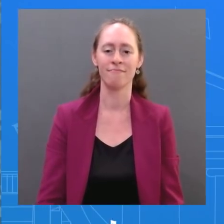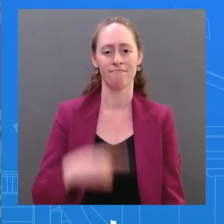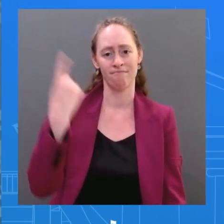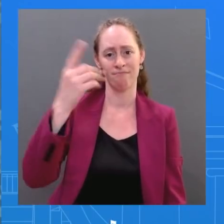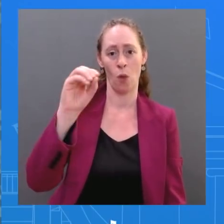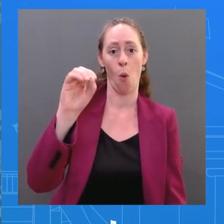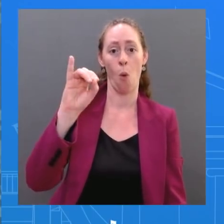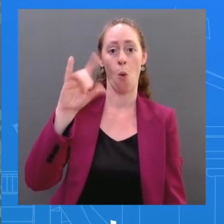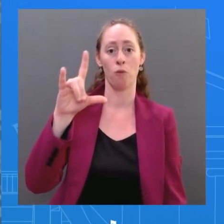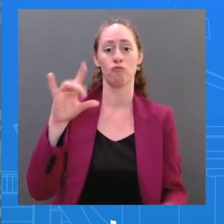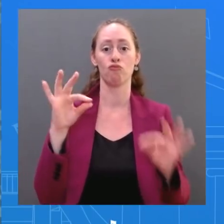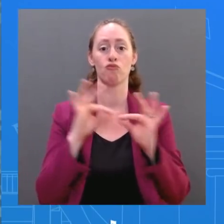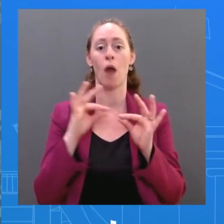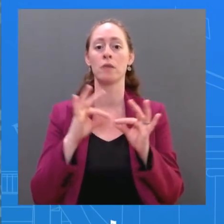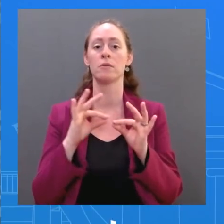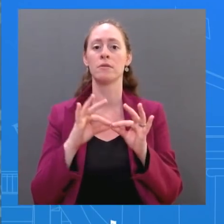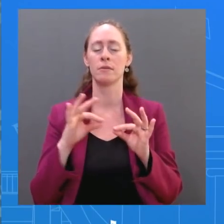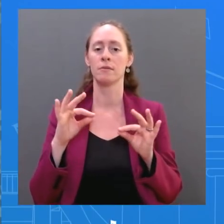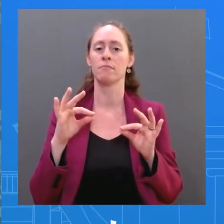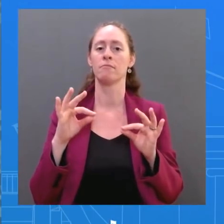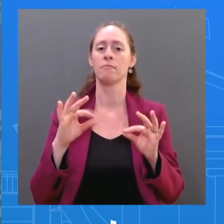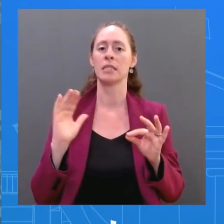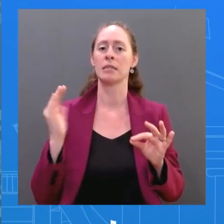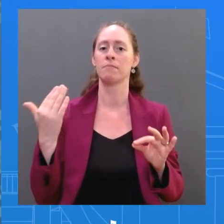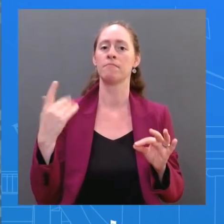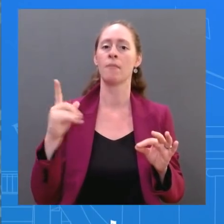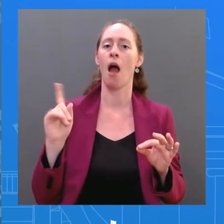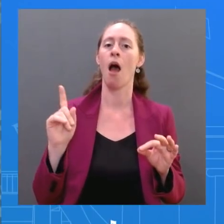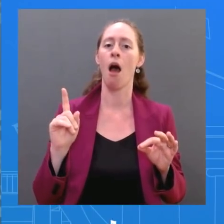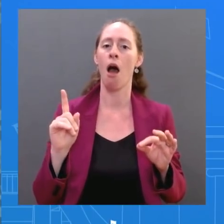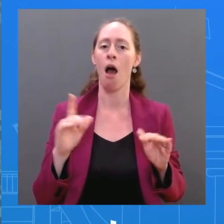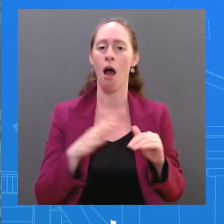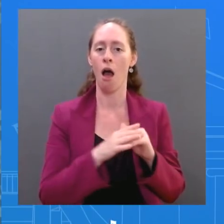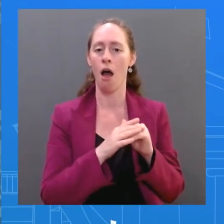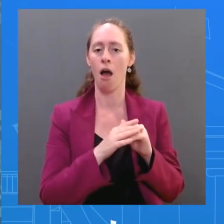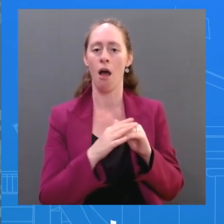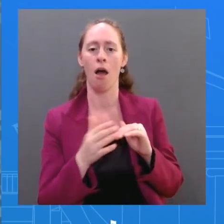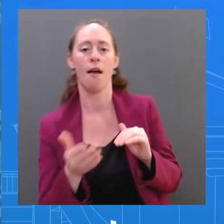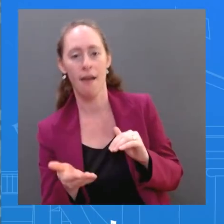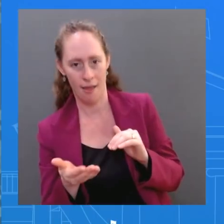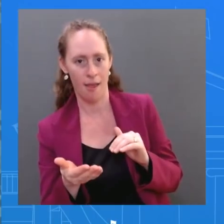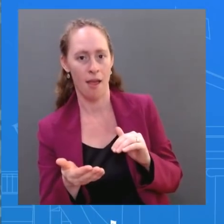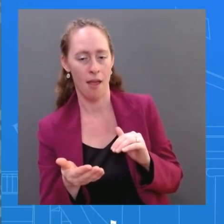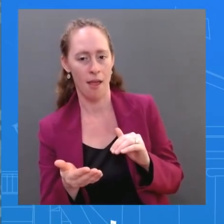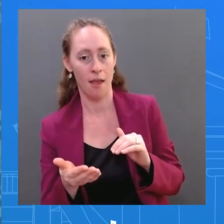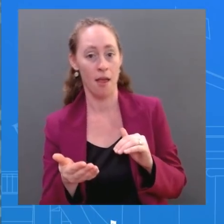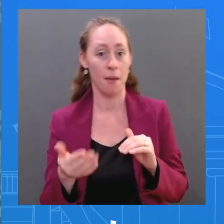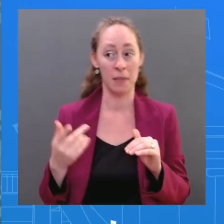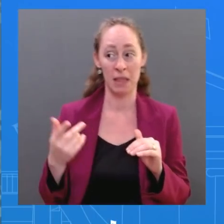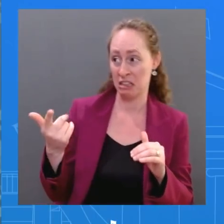the lower gas prices that we're seeing, the prices starting to come down is a good thing. Right? It's a cooldown, if you will.